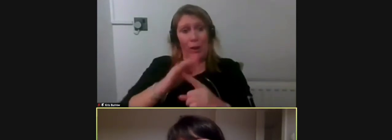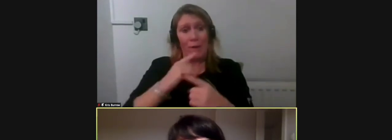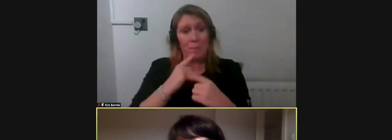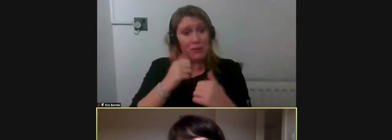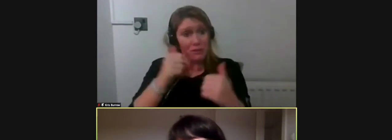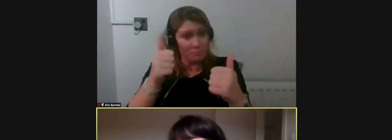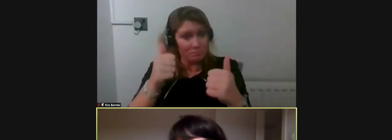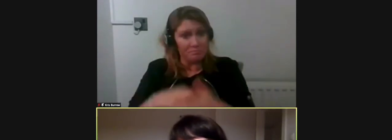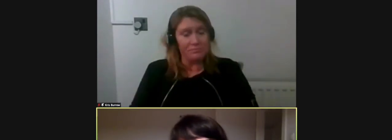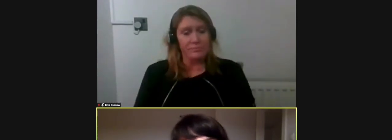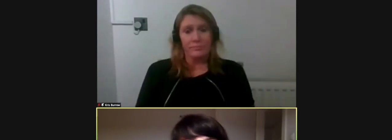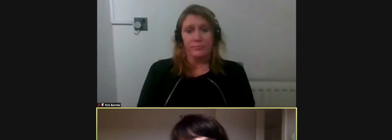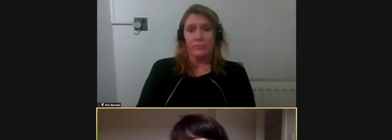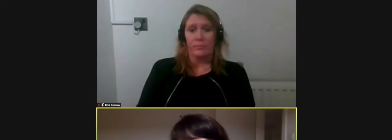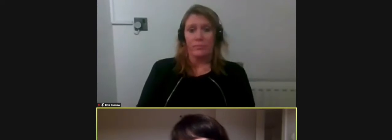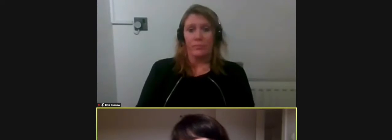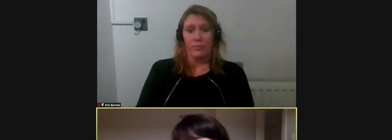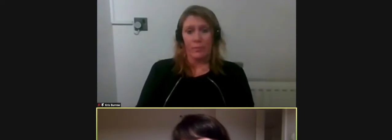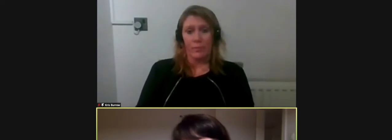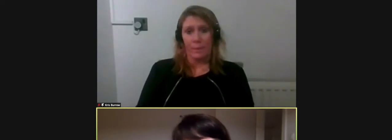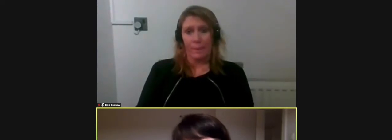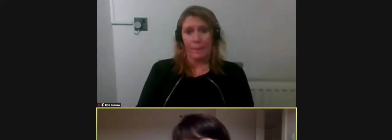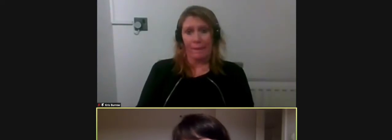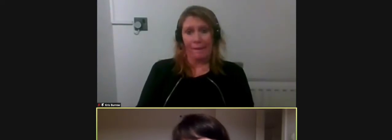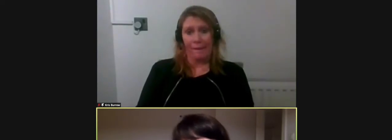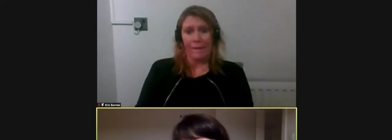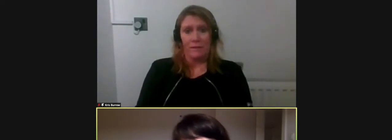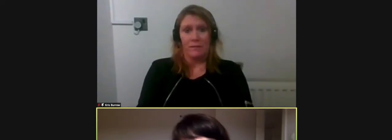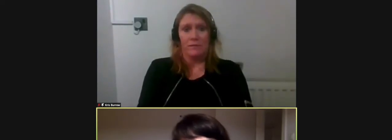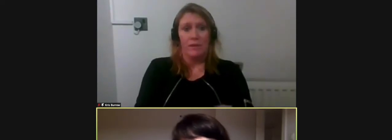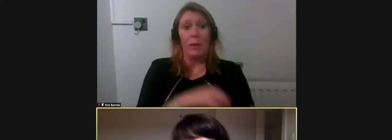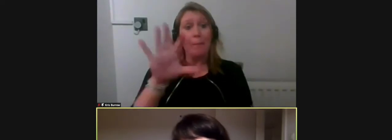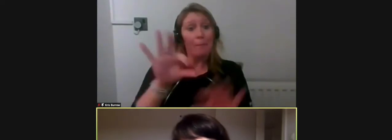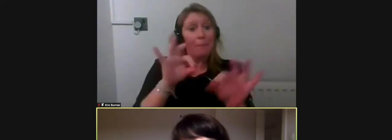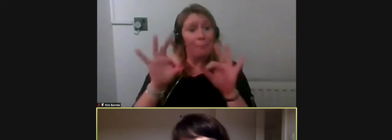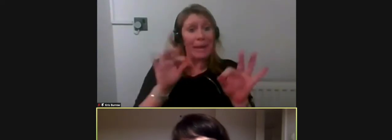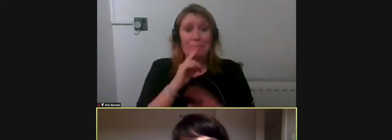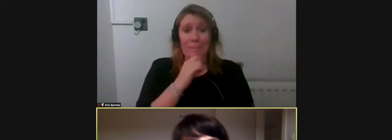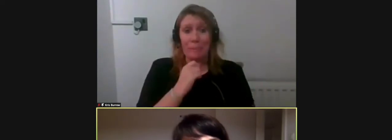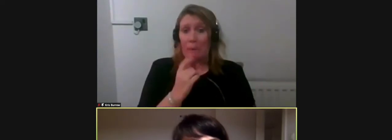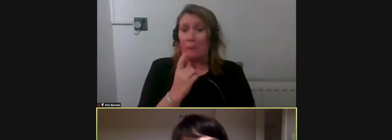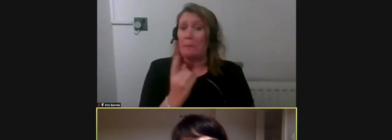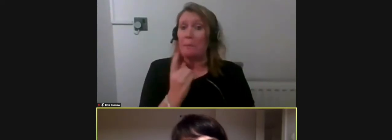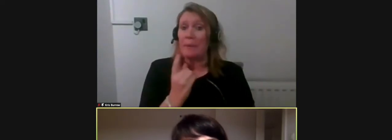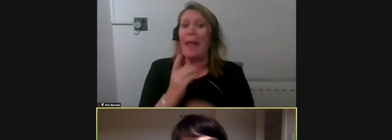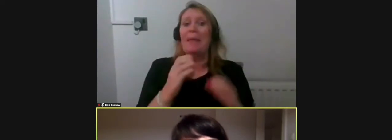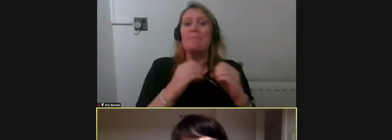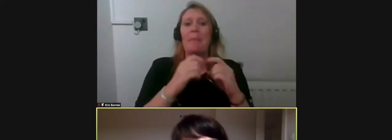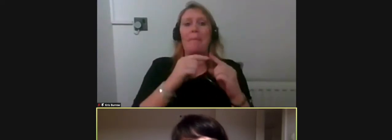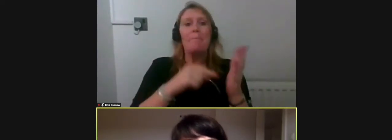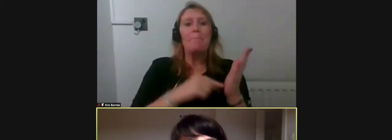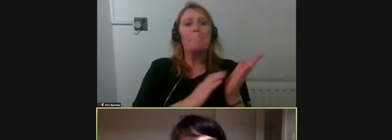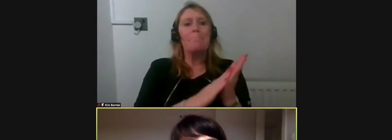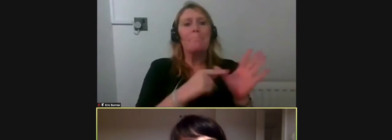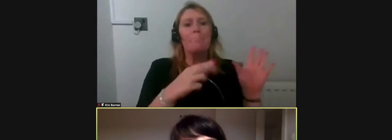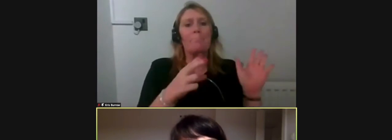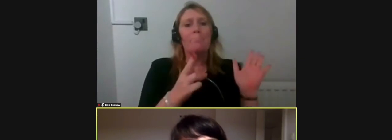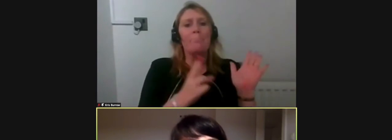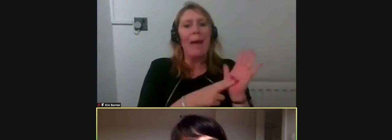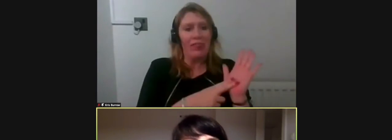So... should I pick people? Umm... shall I pick Bethan first if you want to introduce yourself.